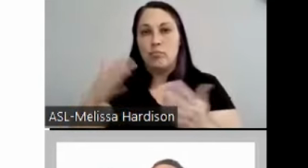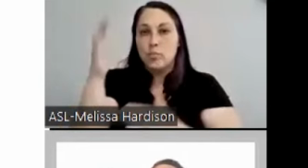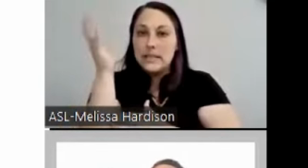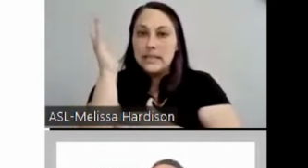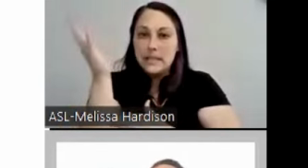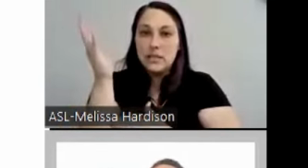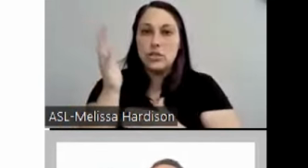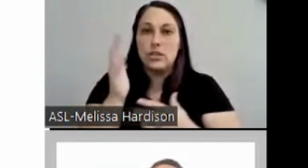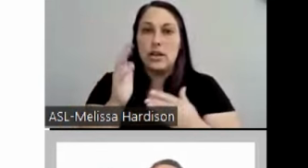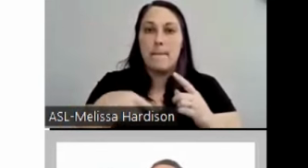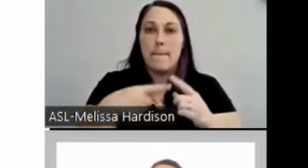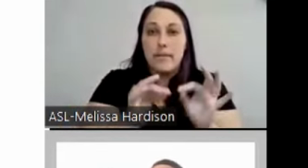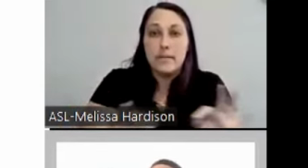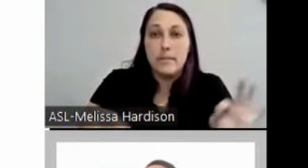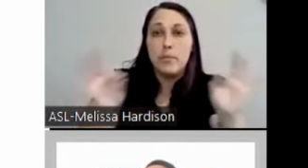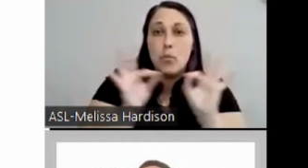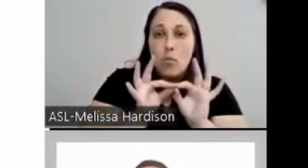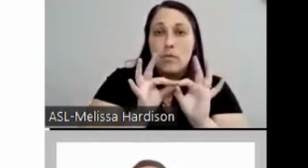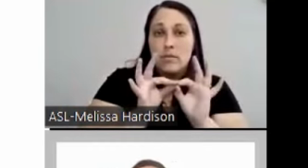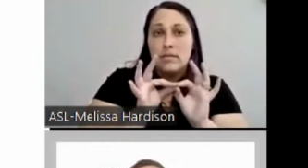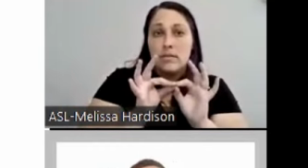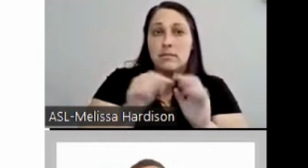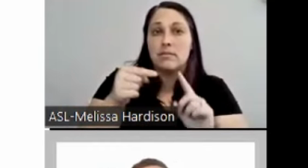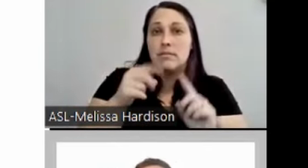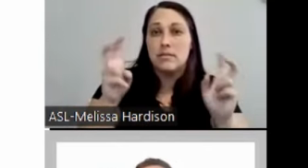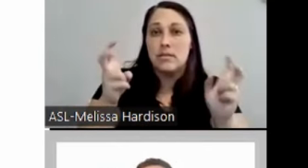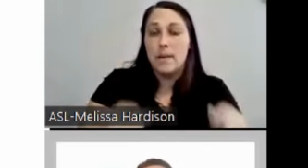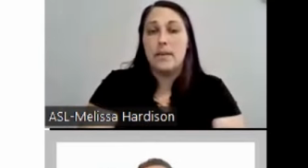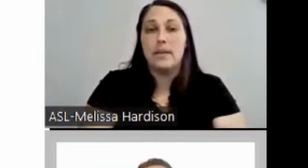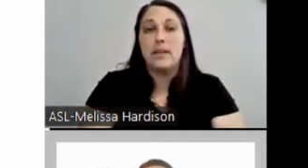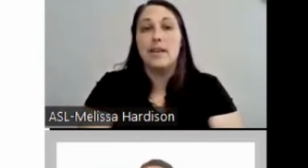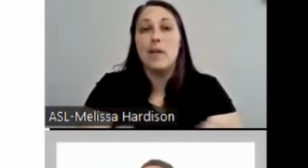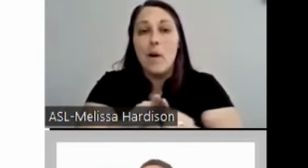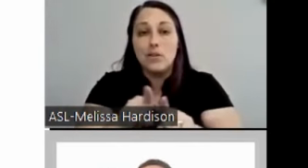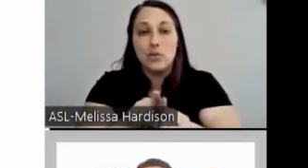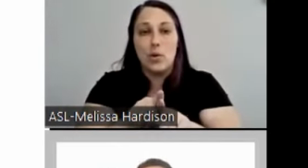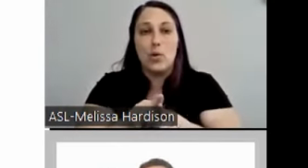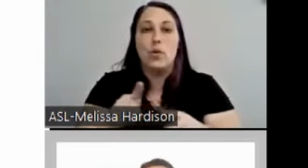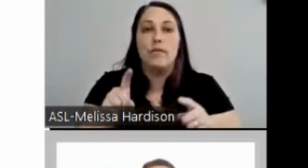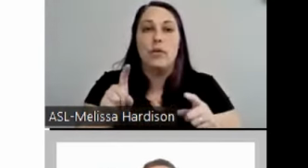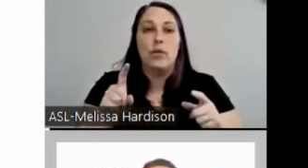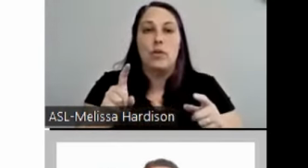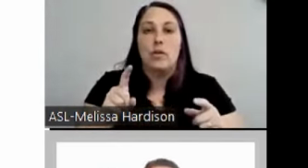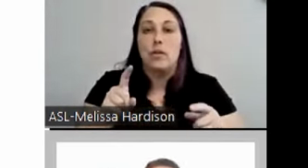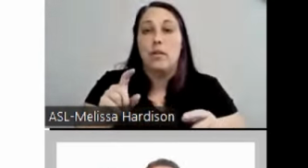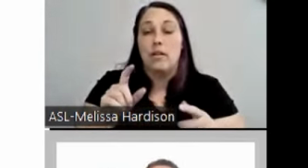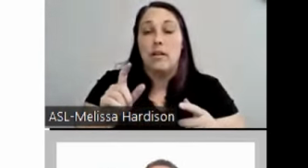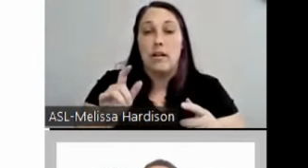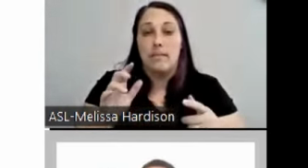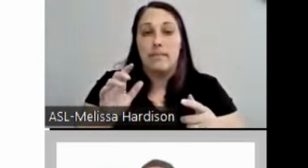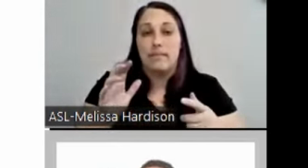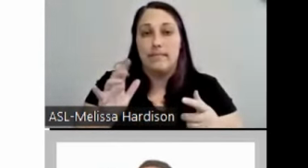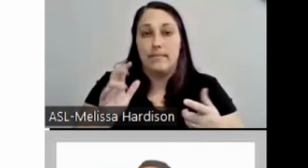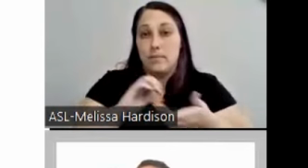They had about six weeks for this contracting work, and they did all that.